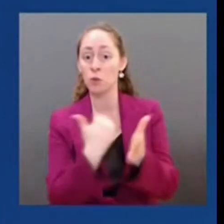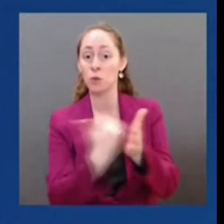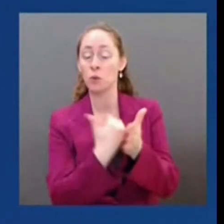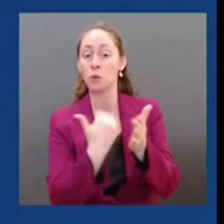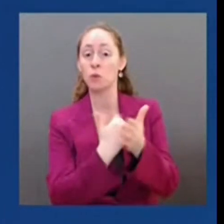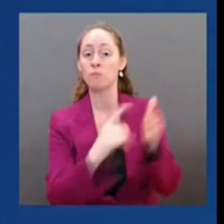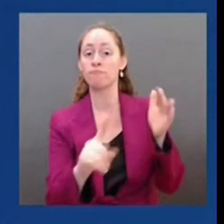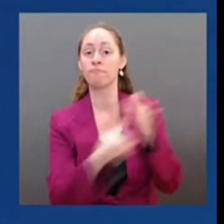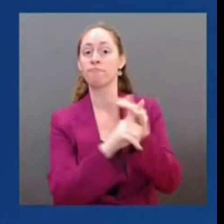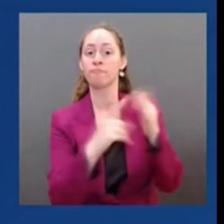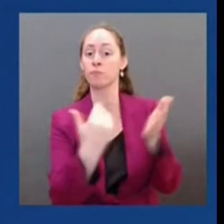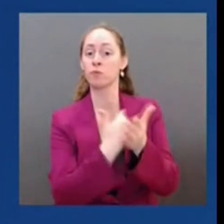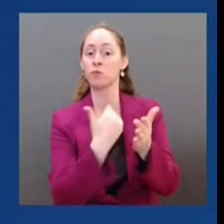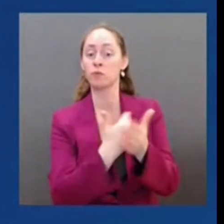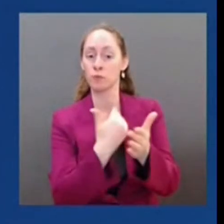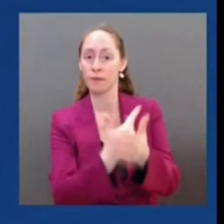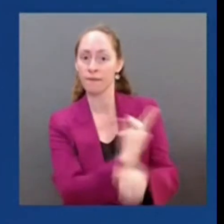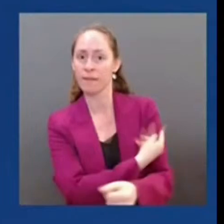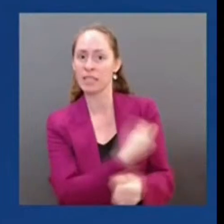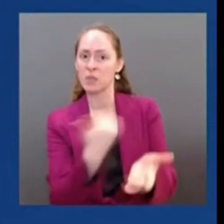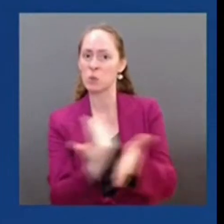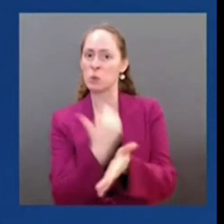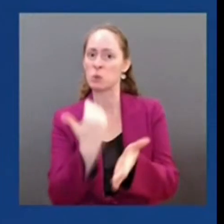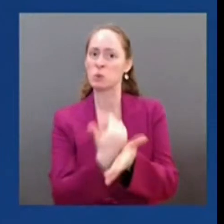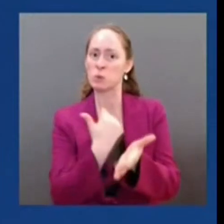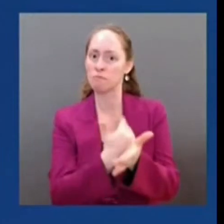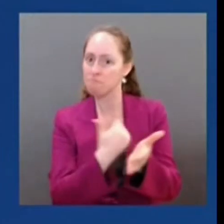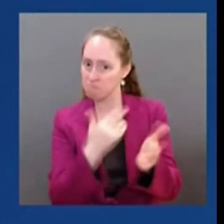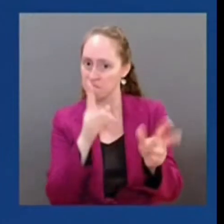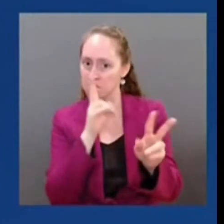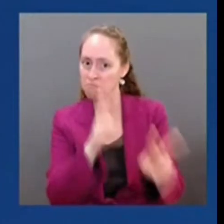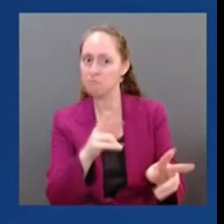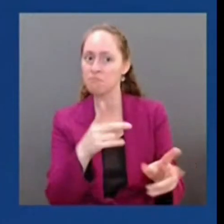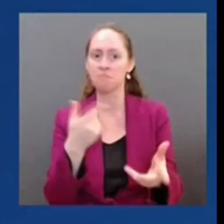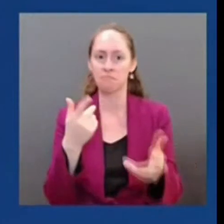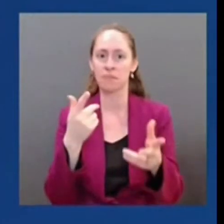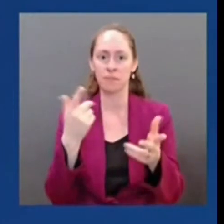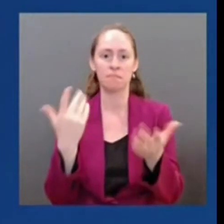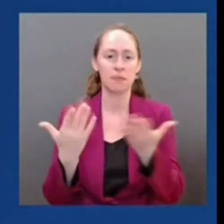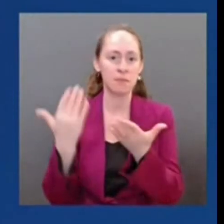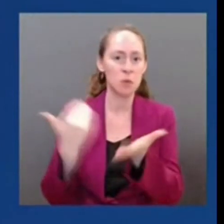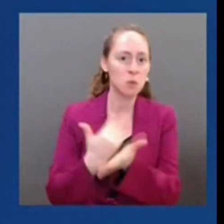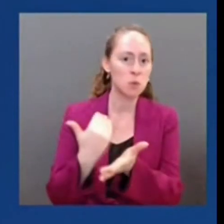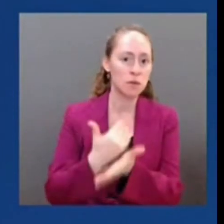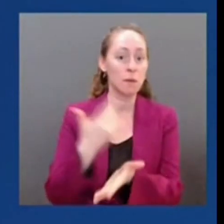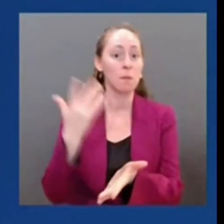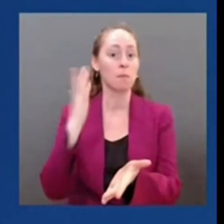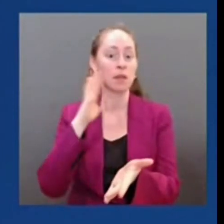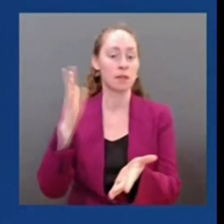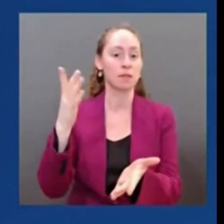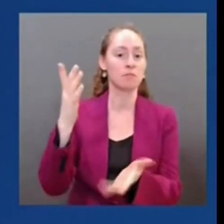ARE DEVELOPING VACCINES AND FDA WI LOOK AT DATA ON THIS. ON MAKING DECISIONS.